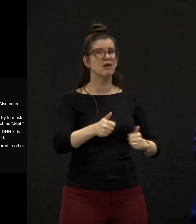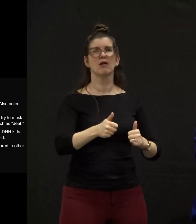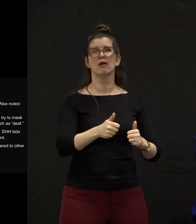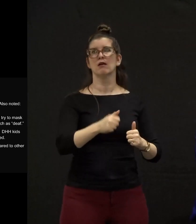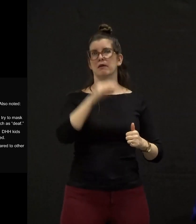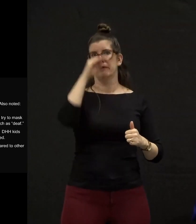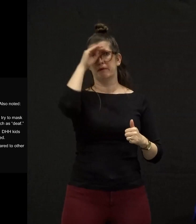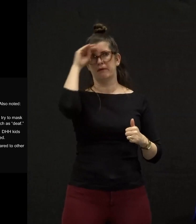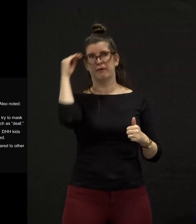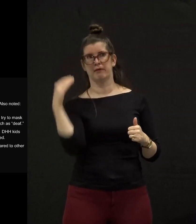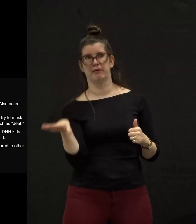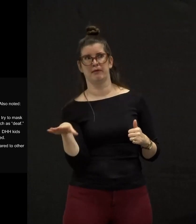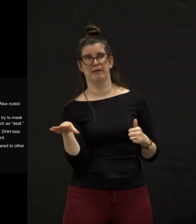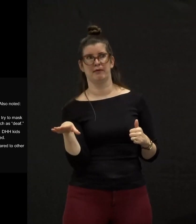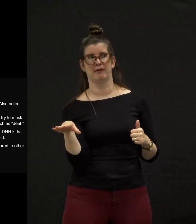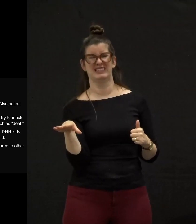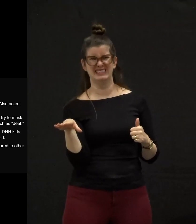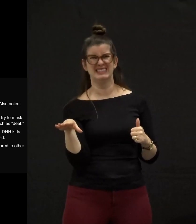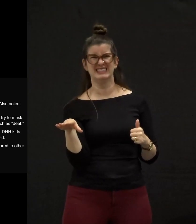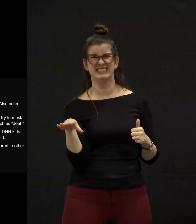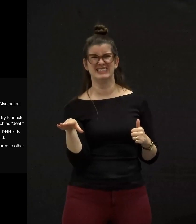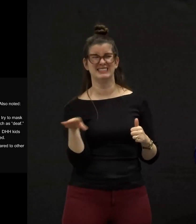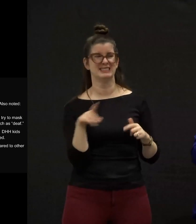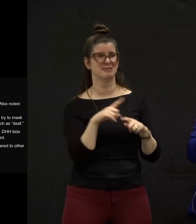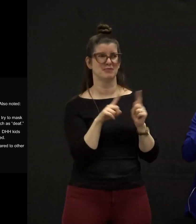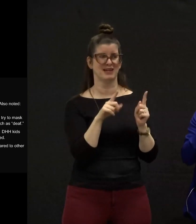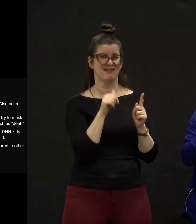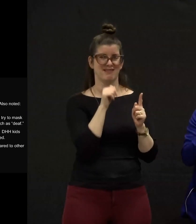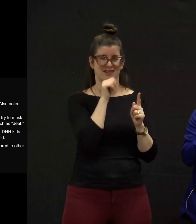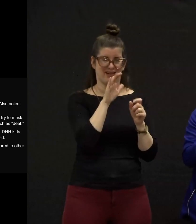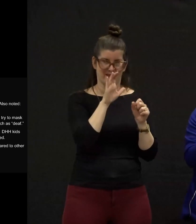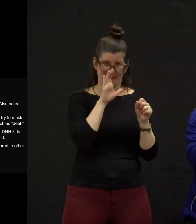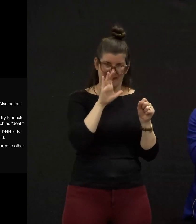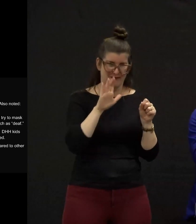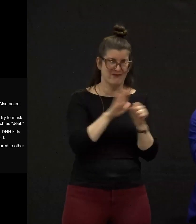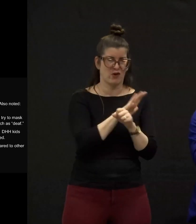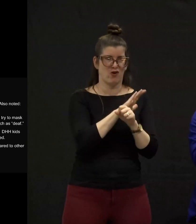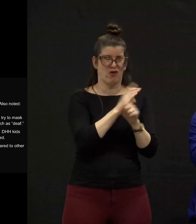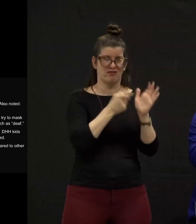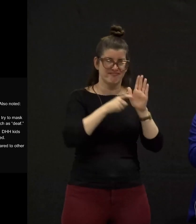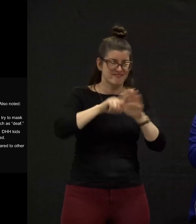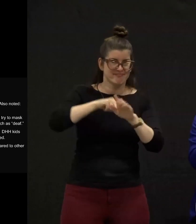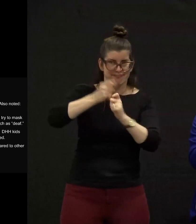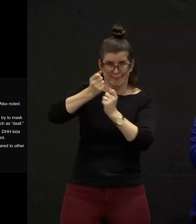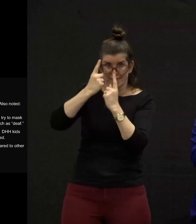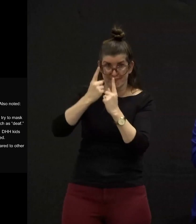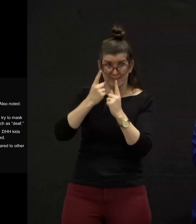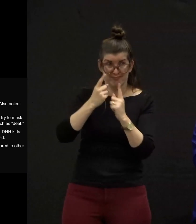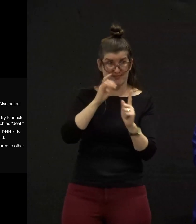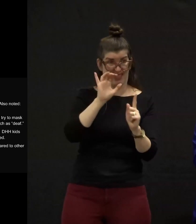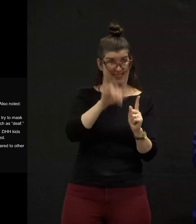but it is a little bit incomplete, an incomplete picture as far as is this effective?